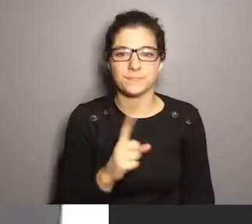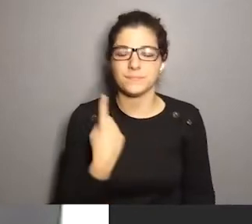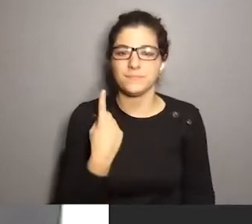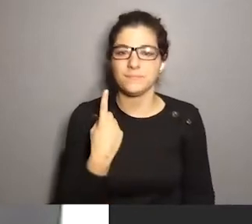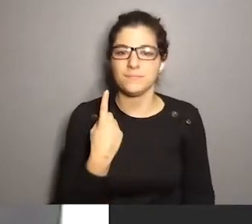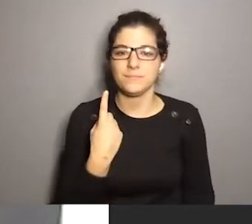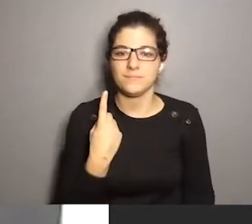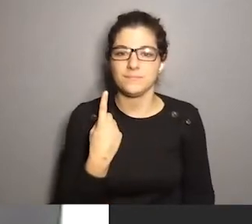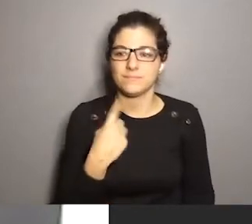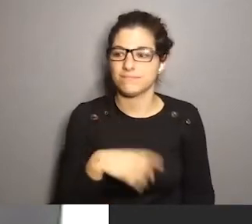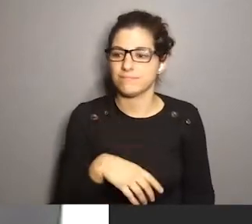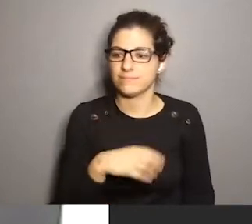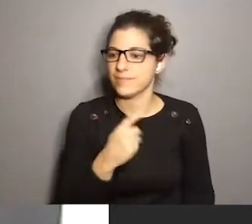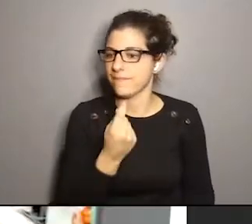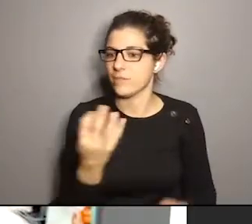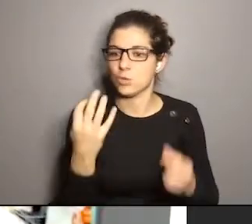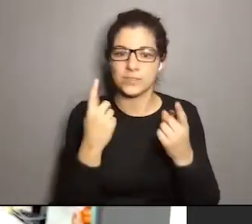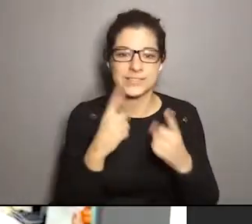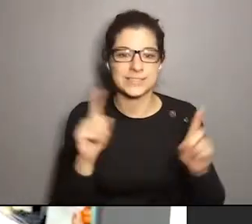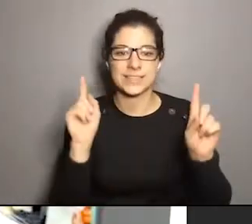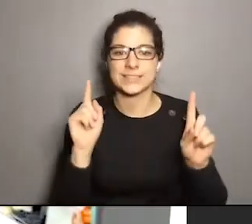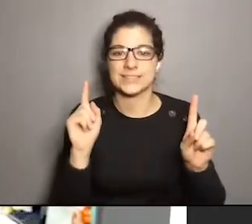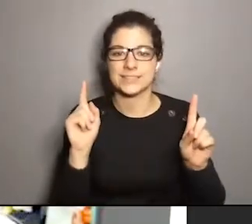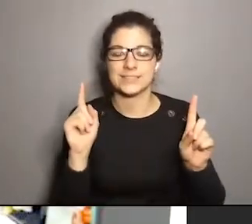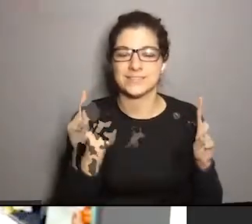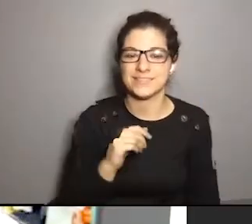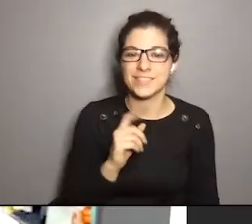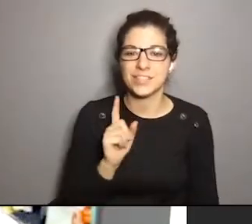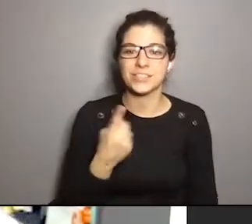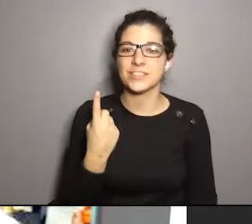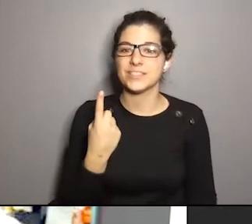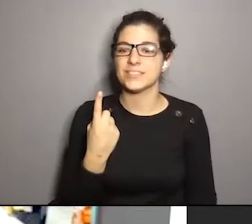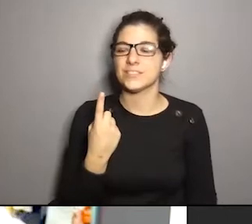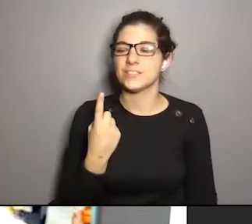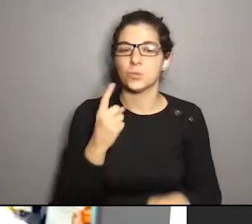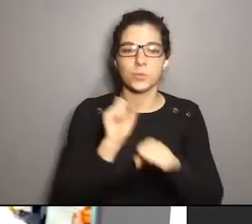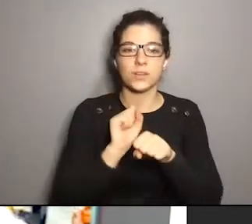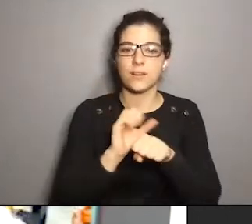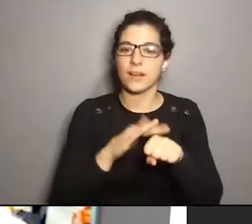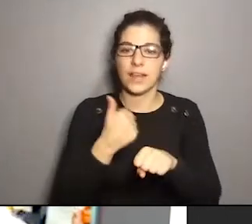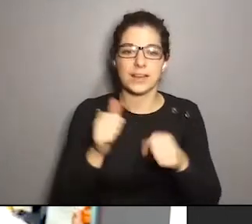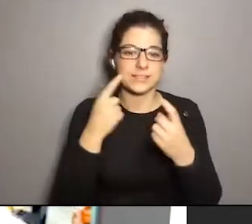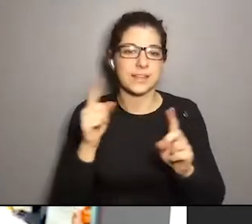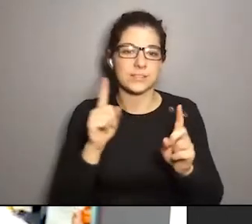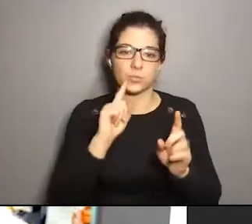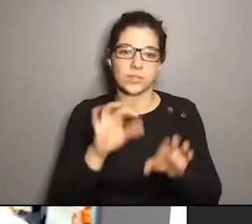get a couple of successes, just working on any successes is really important to us.